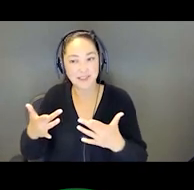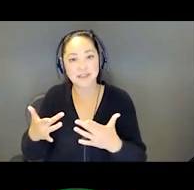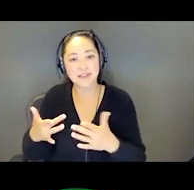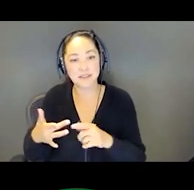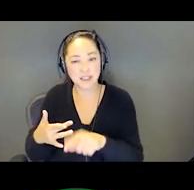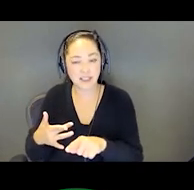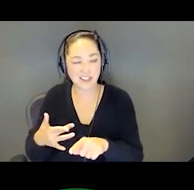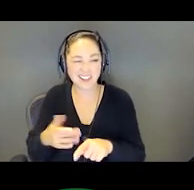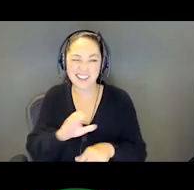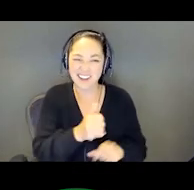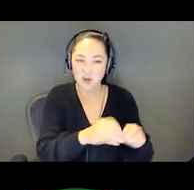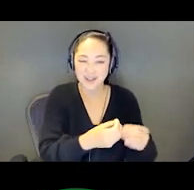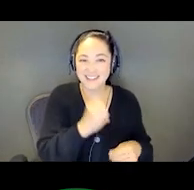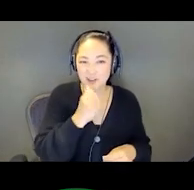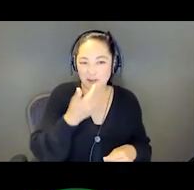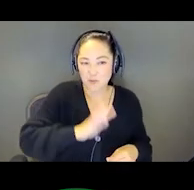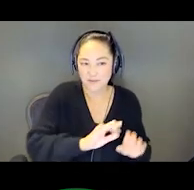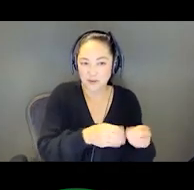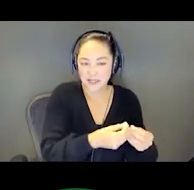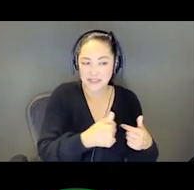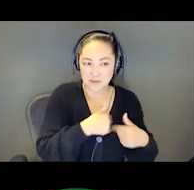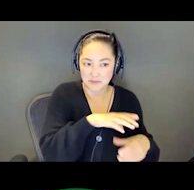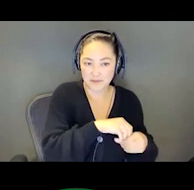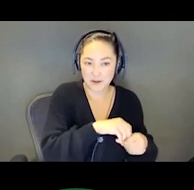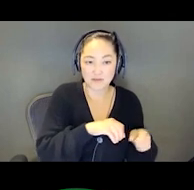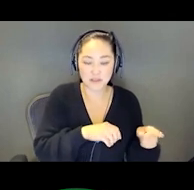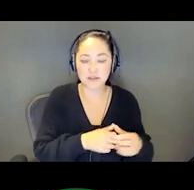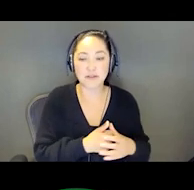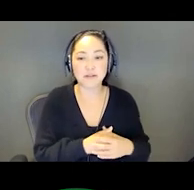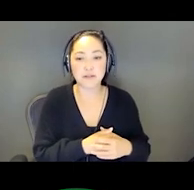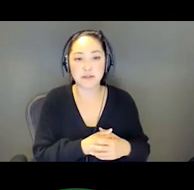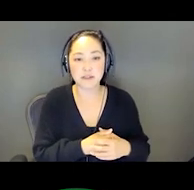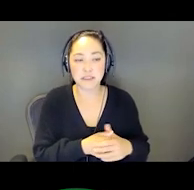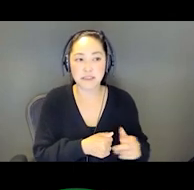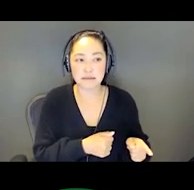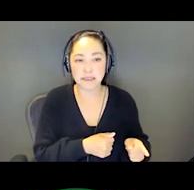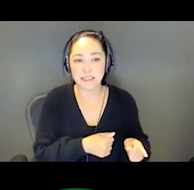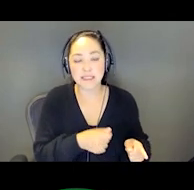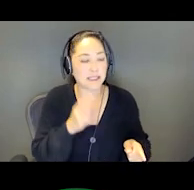I participate in and, I think there's, there goes a lot to having a good judgment and trusting